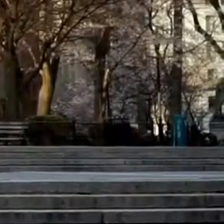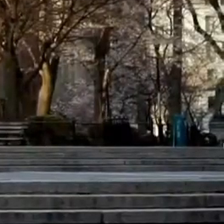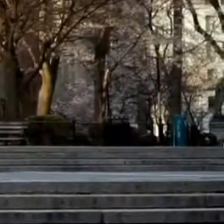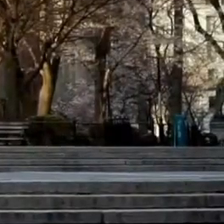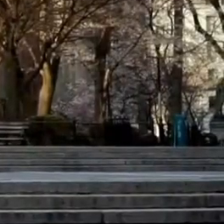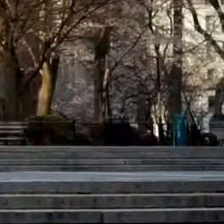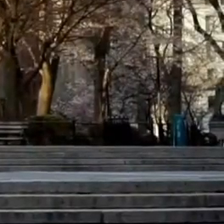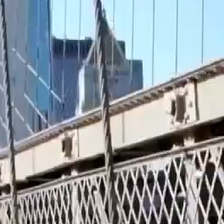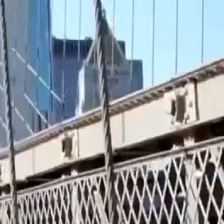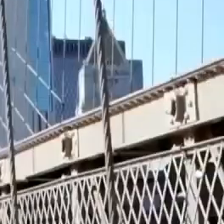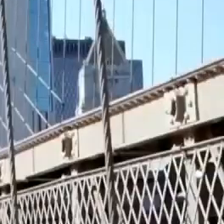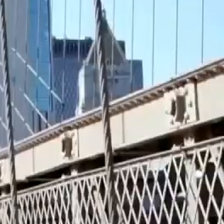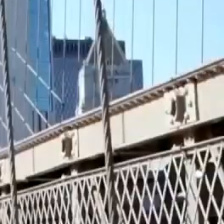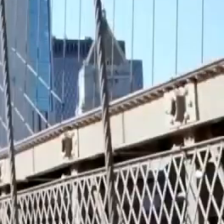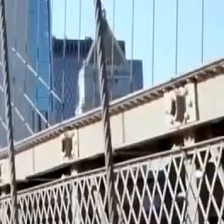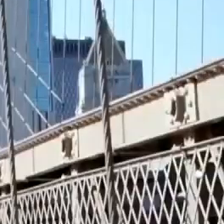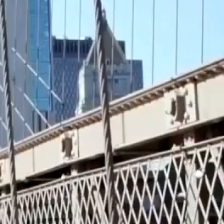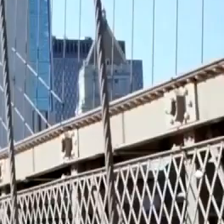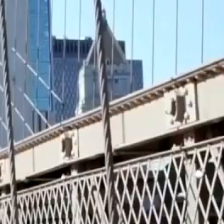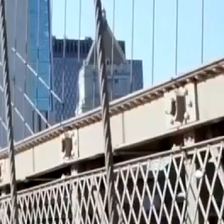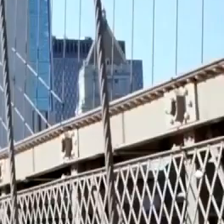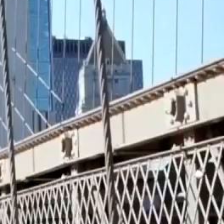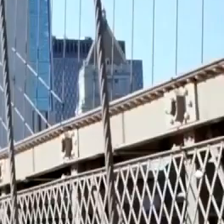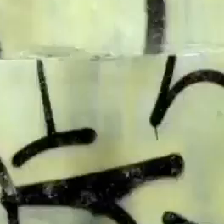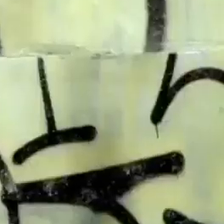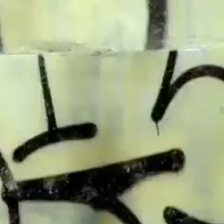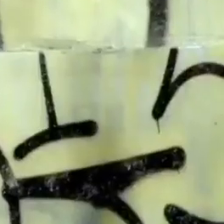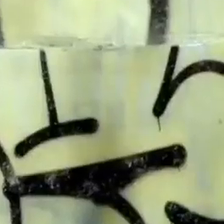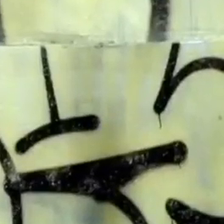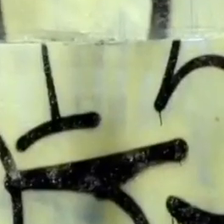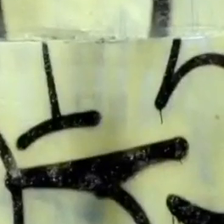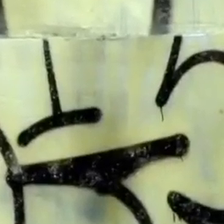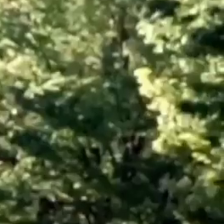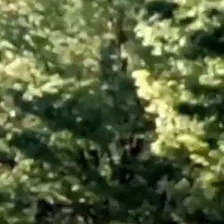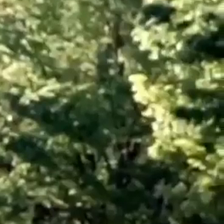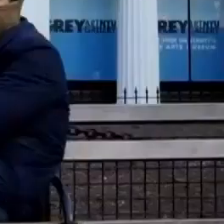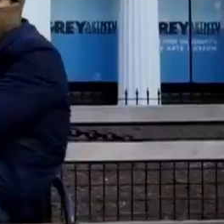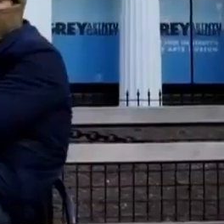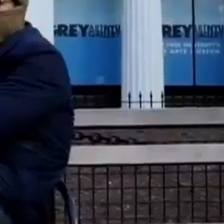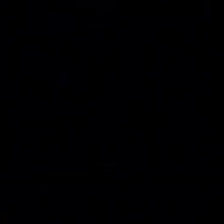THE TEXTBOOK SAYS POLITICIANS LEAD.